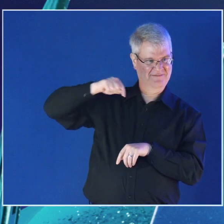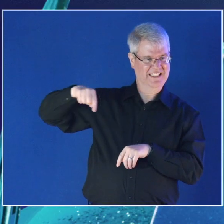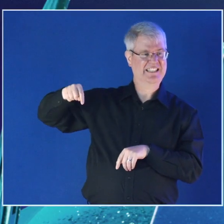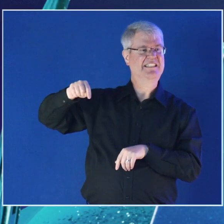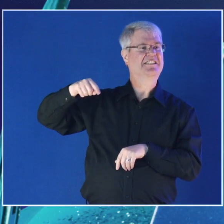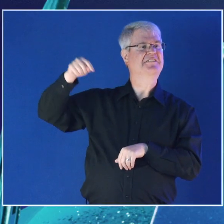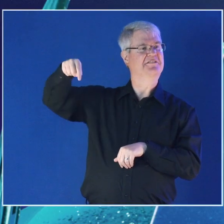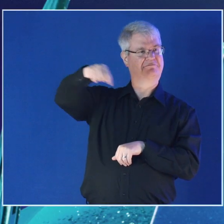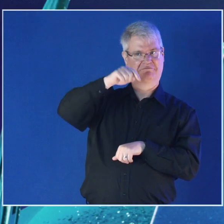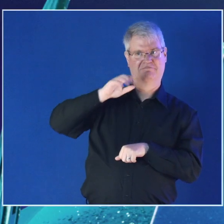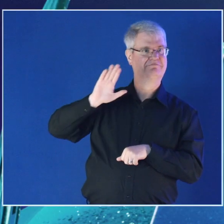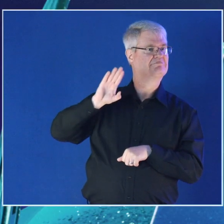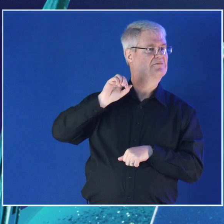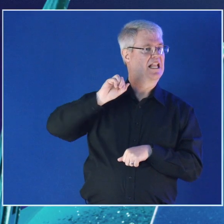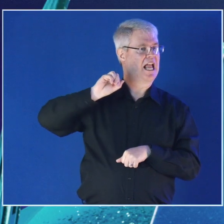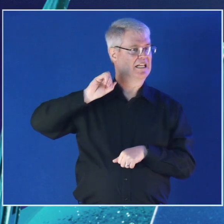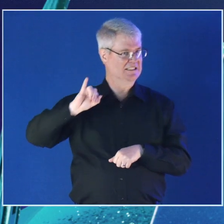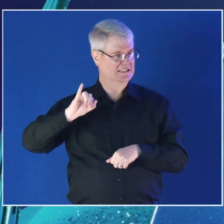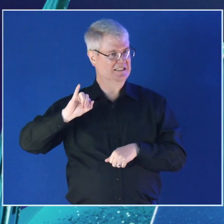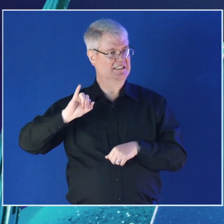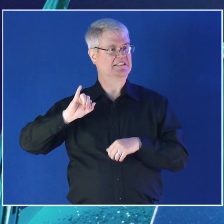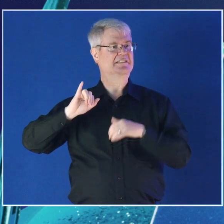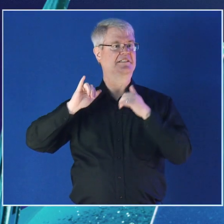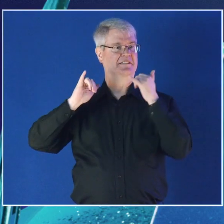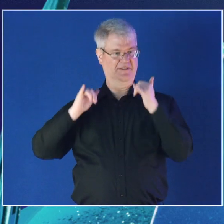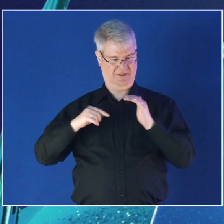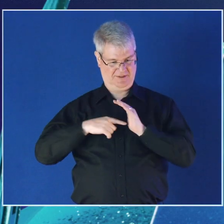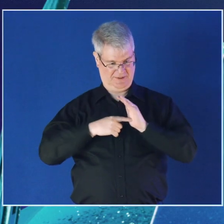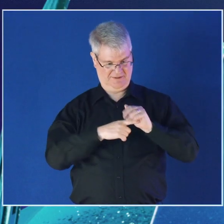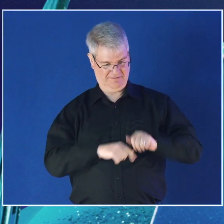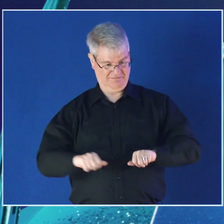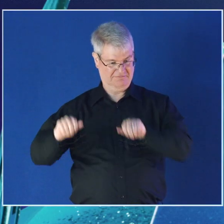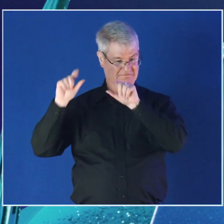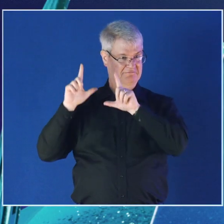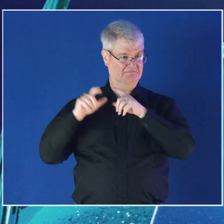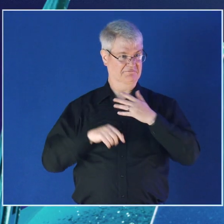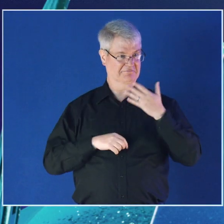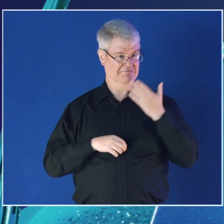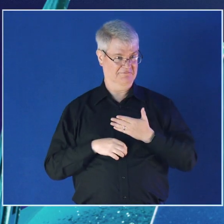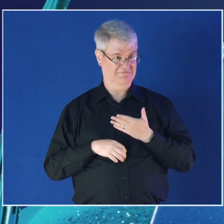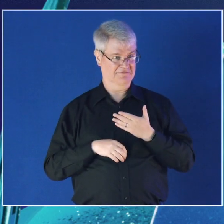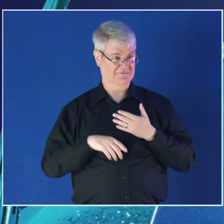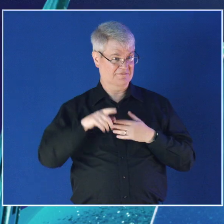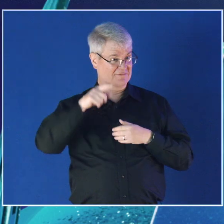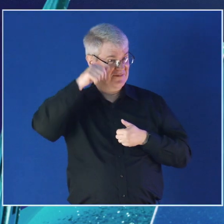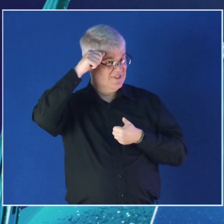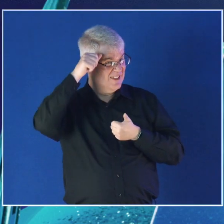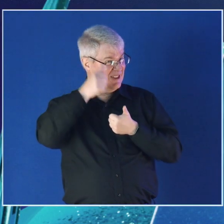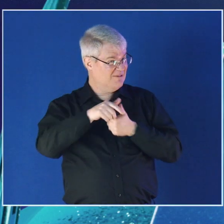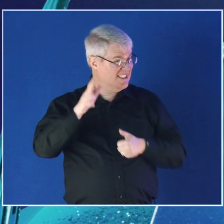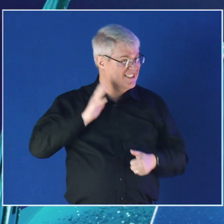Now, if you look at this screen, it looks like DOS for any of you that remember that long ago, or for those of you